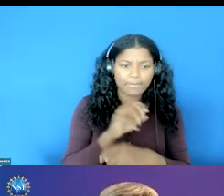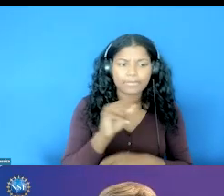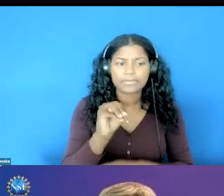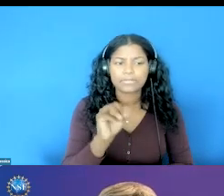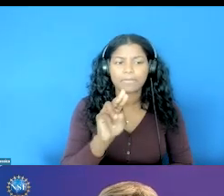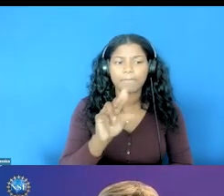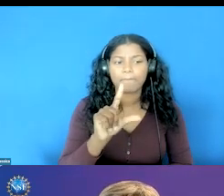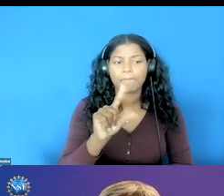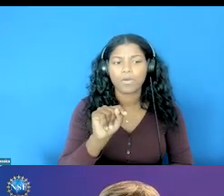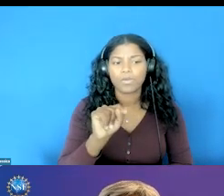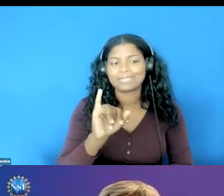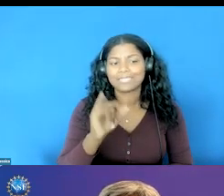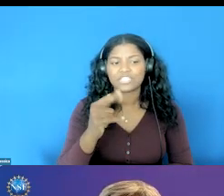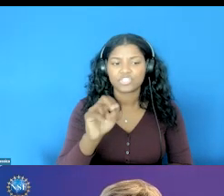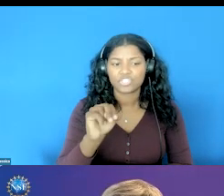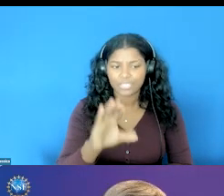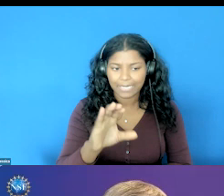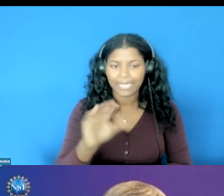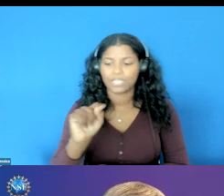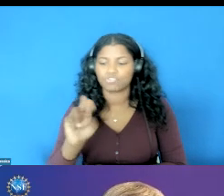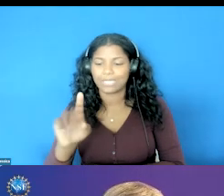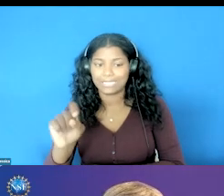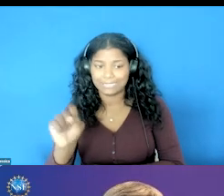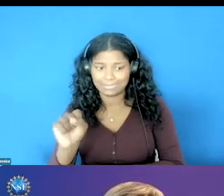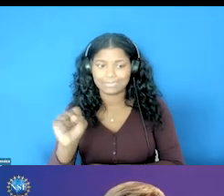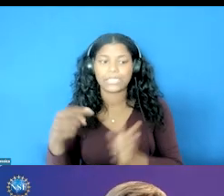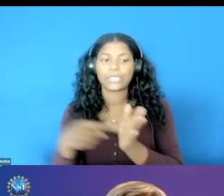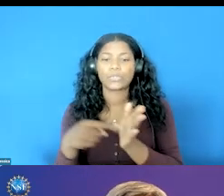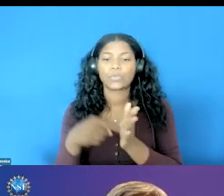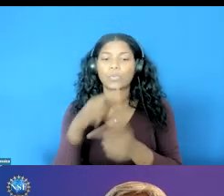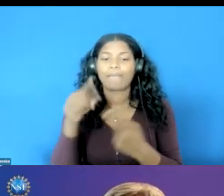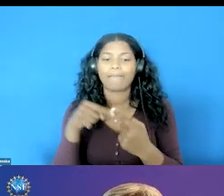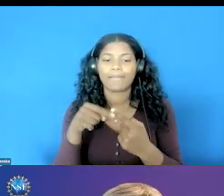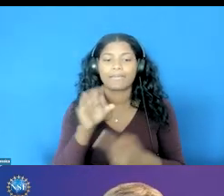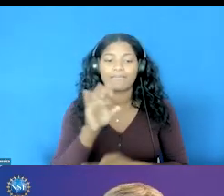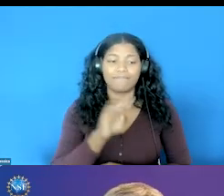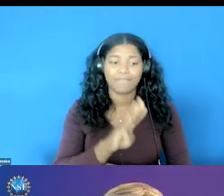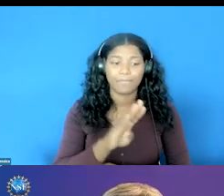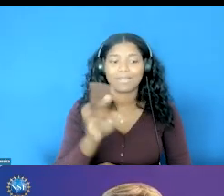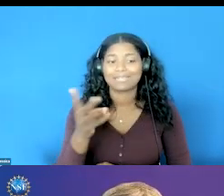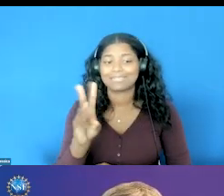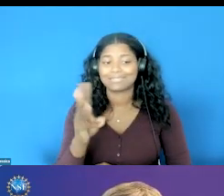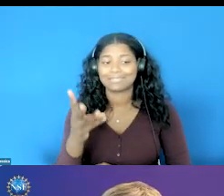The next submission deadline is February 16, 2023. And the third Thursday in February annually.